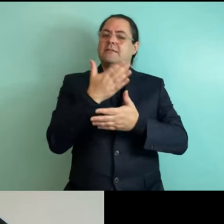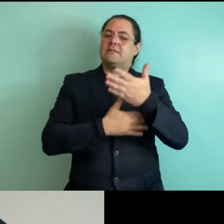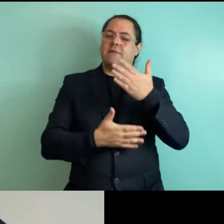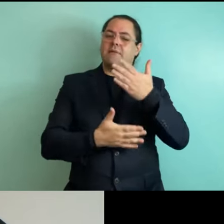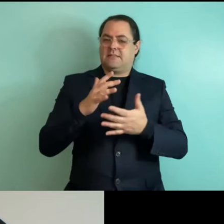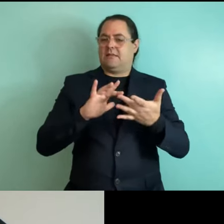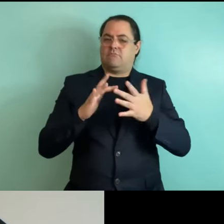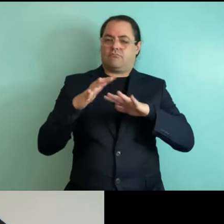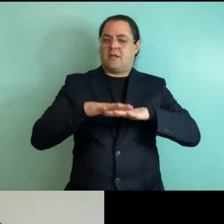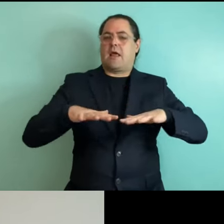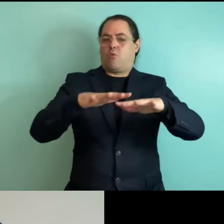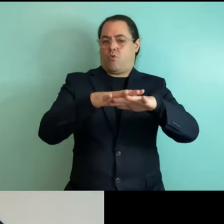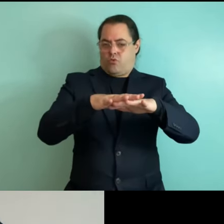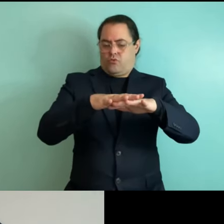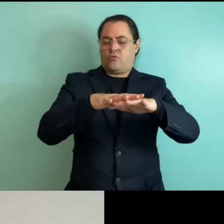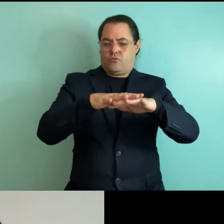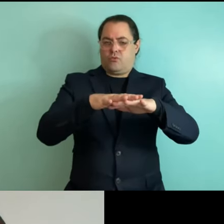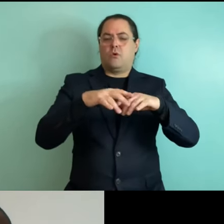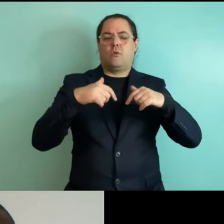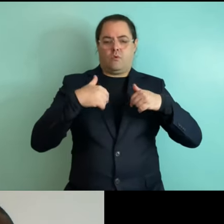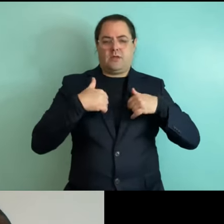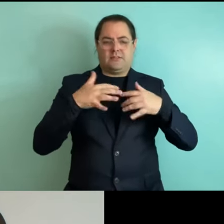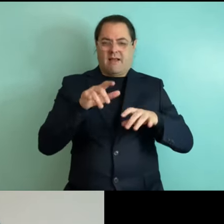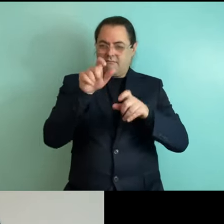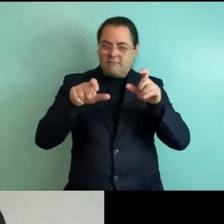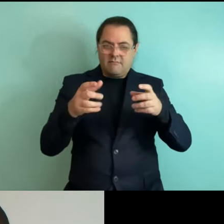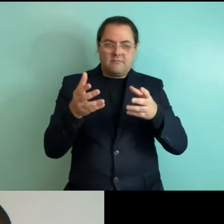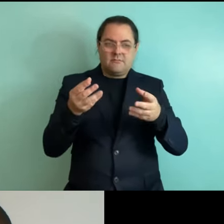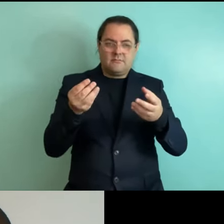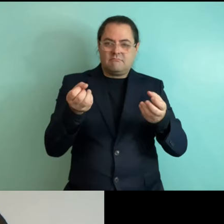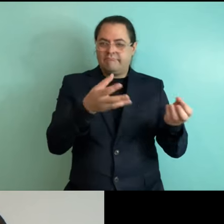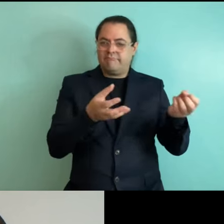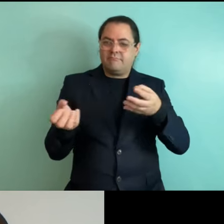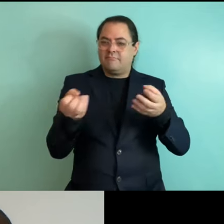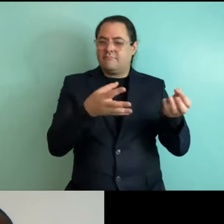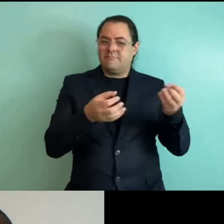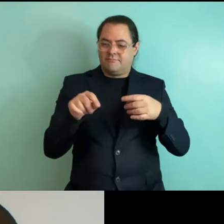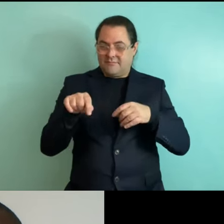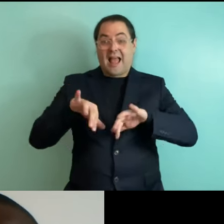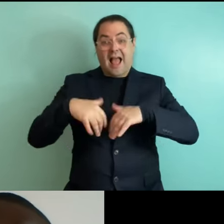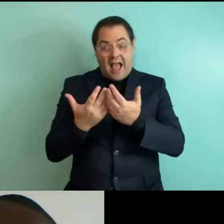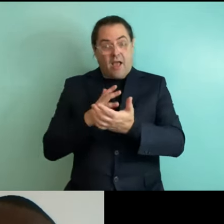enabling appear sharing the you reach out, persons with disabilities and digital space 11:11:56 is a very good opportunity 11:12:00 of answer that question.